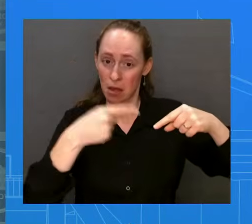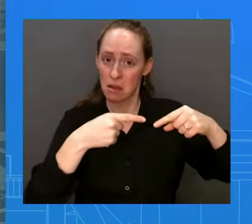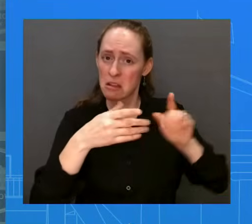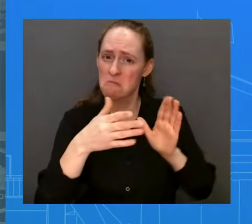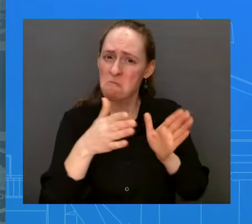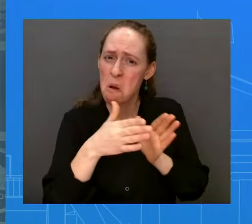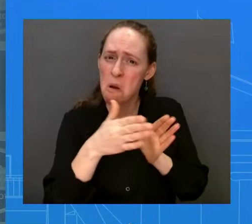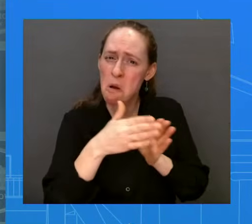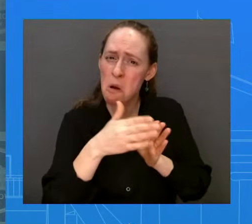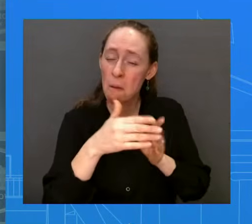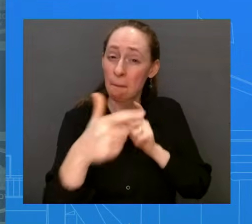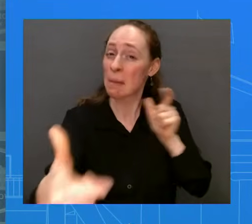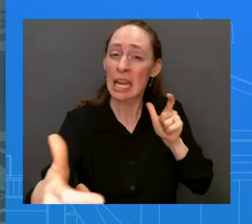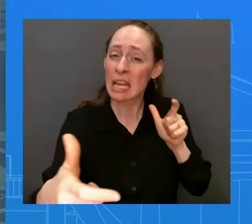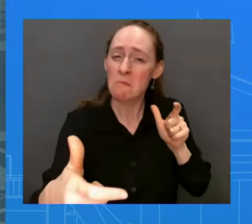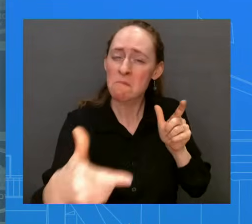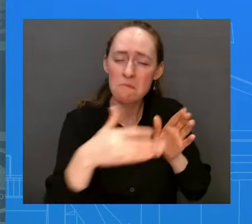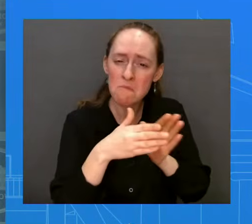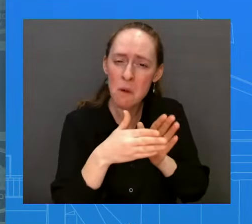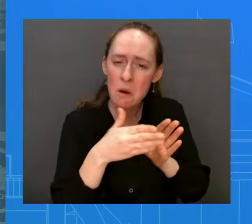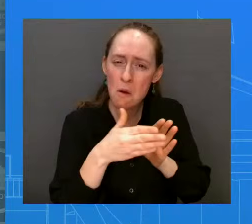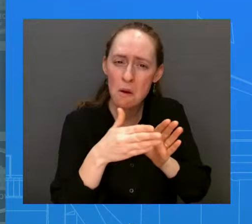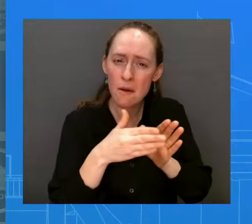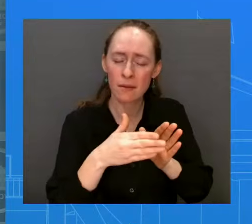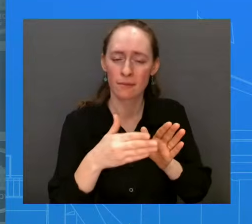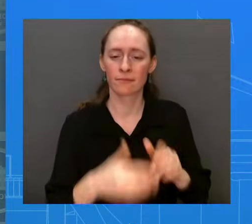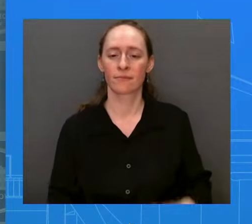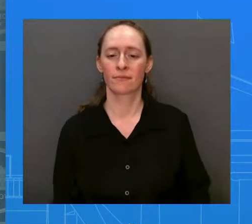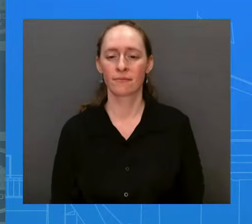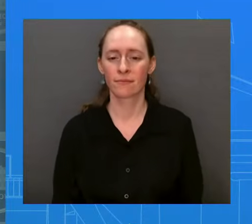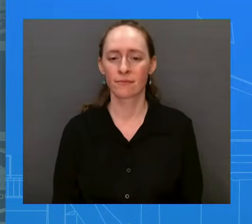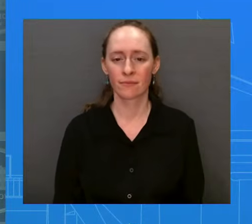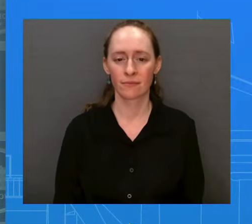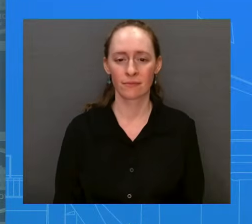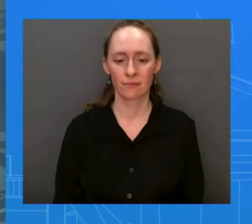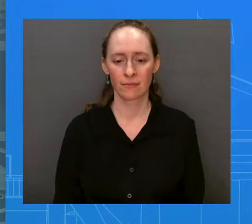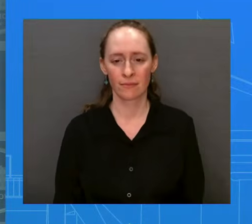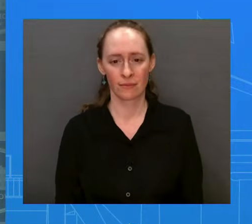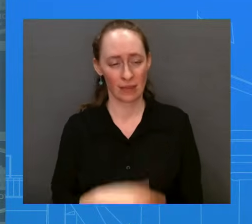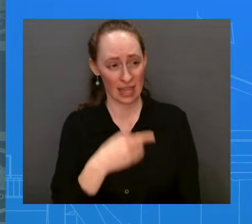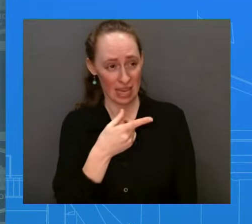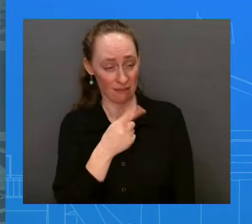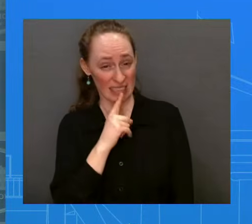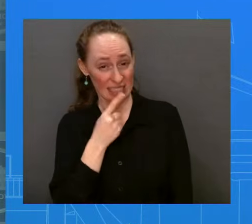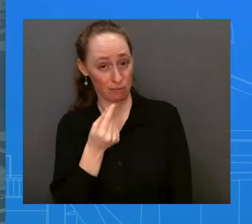And again, we're still not sure exactly what the purpose of it was or who owned it.